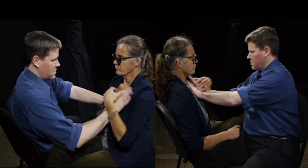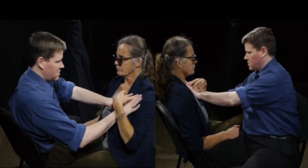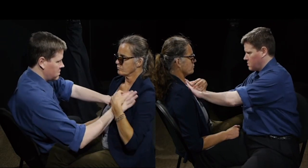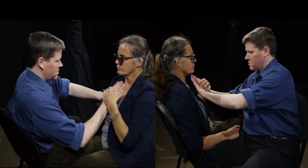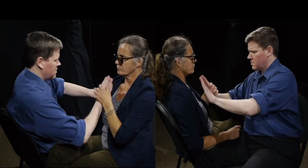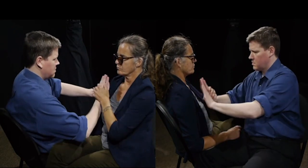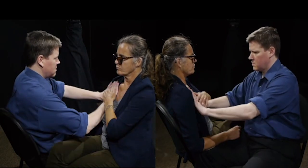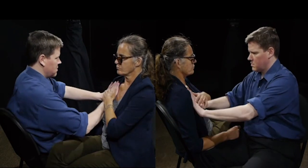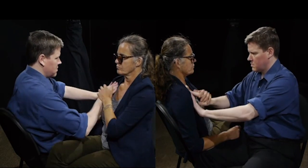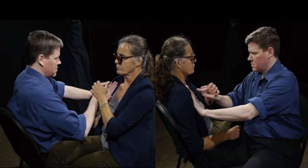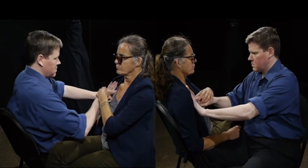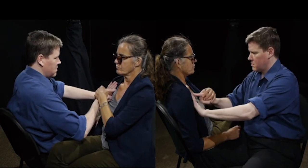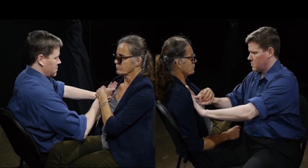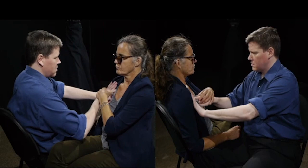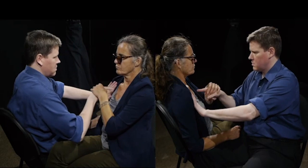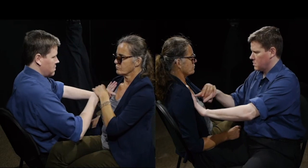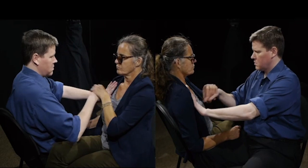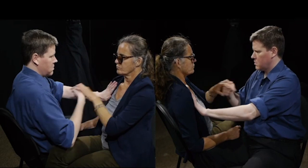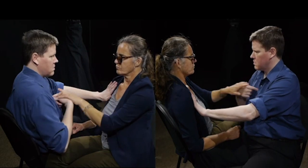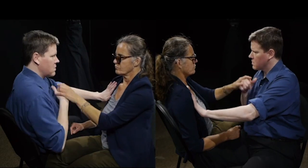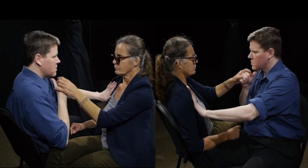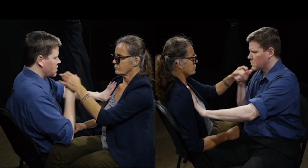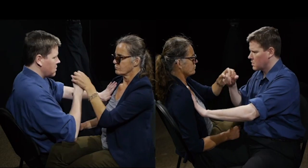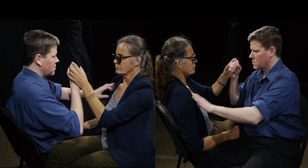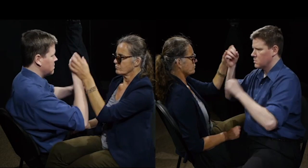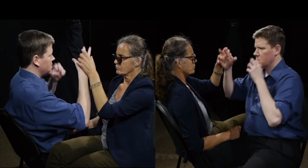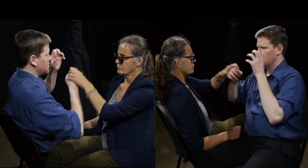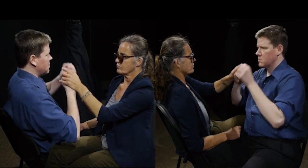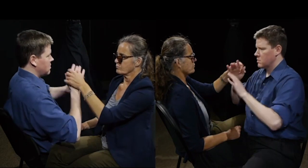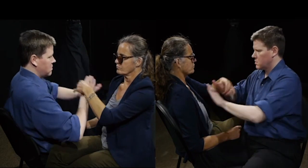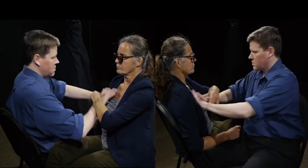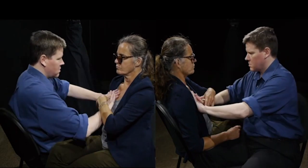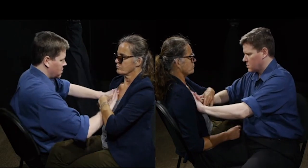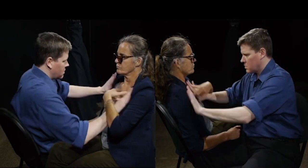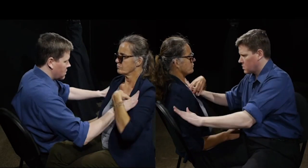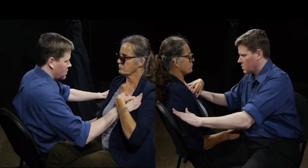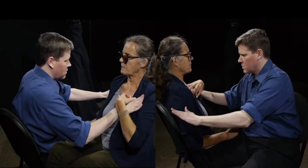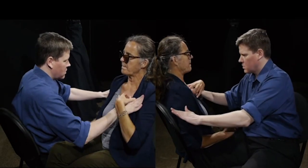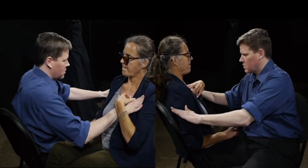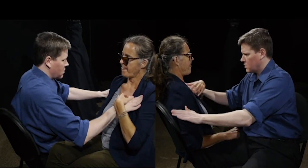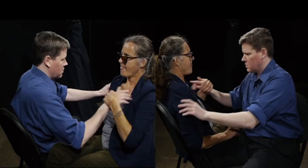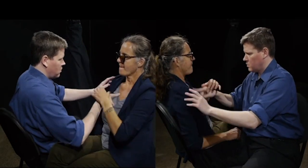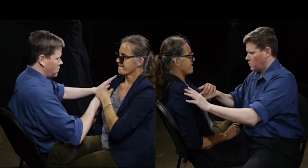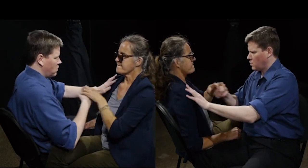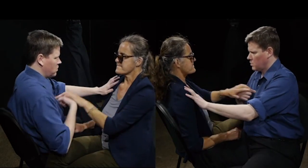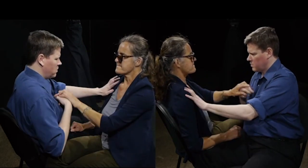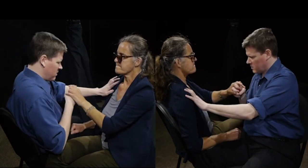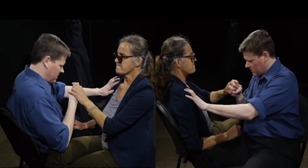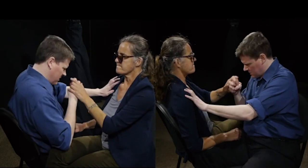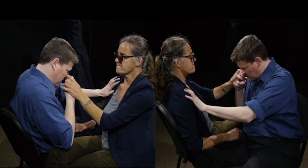We strictly adhere to the opposite, producing language in contact space because information is clearest to us there.